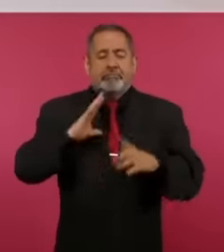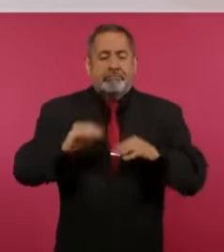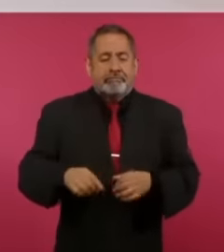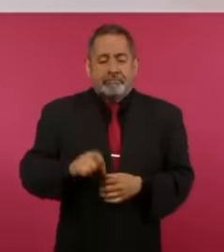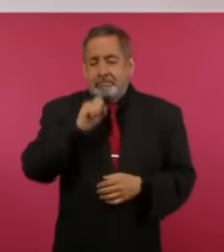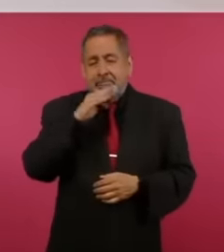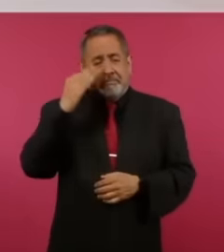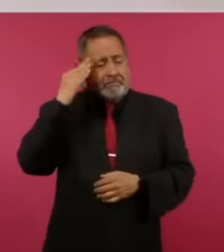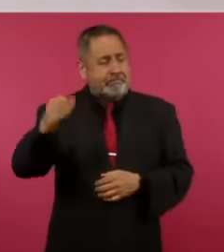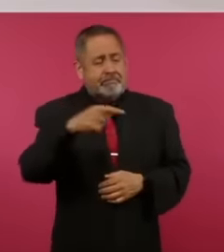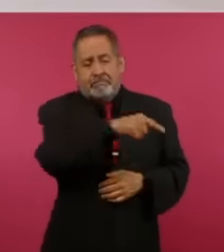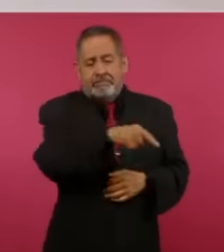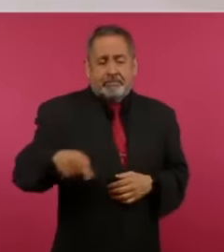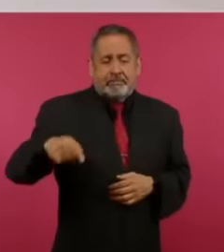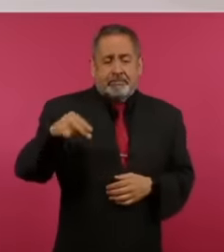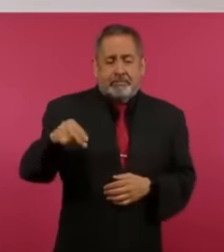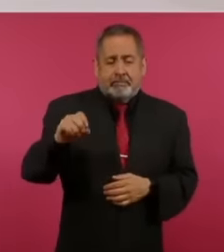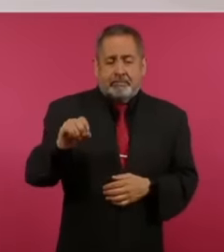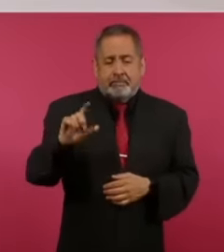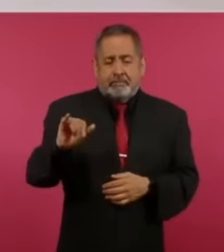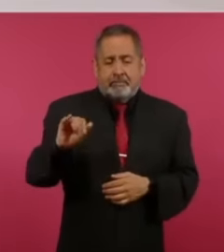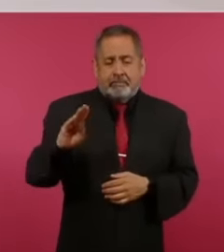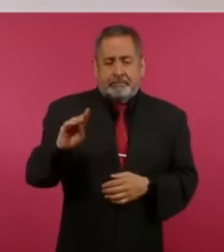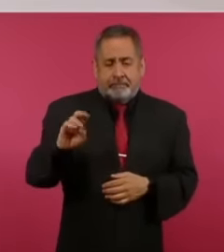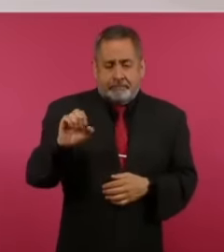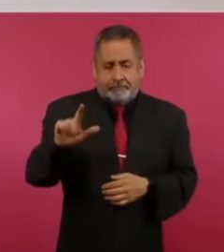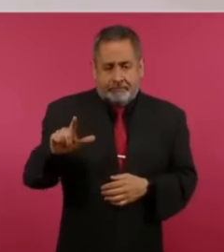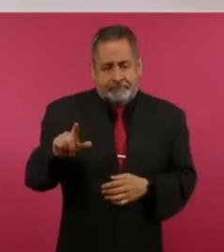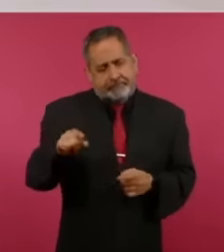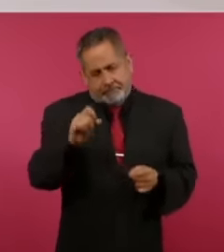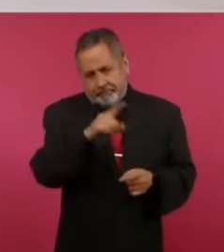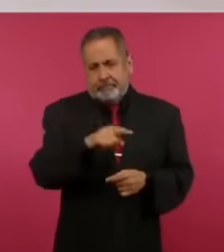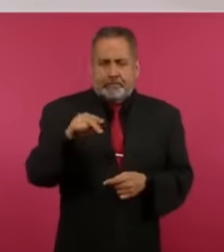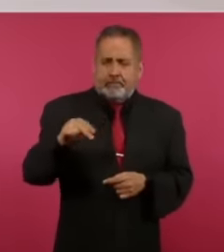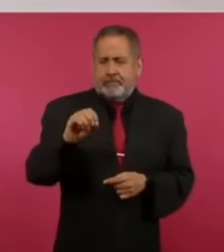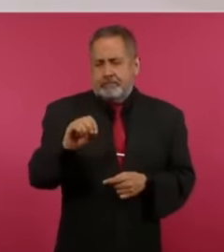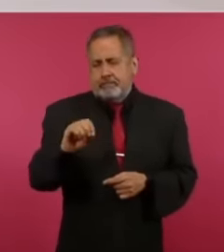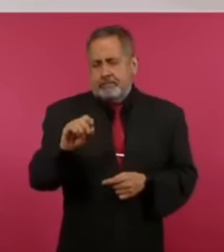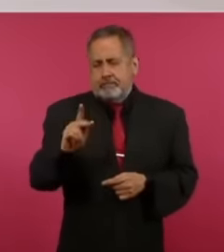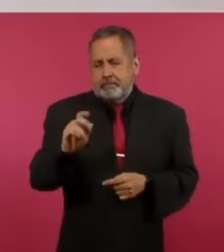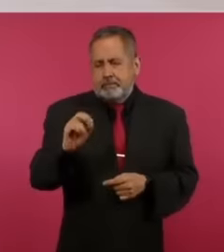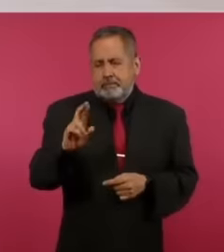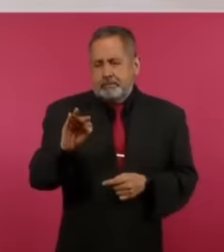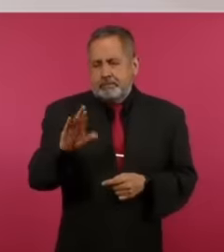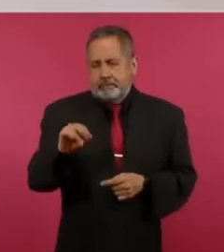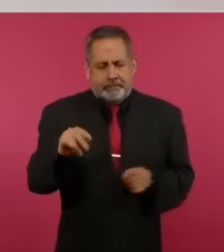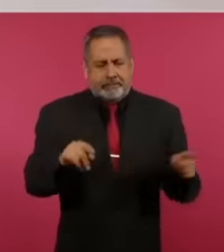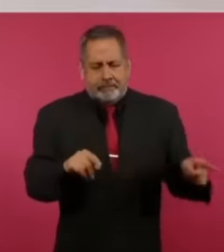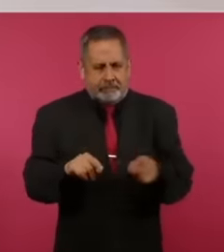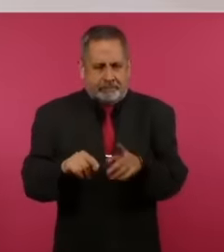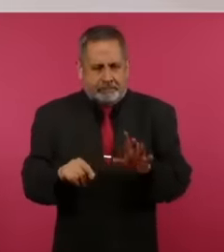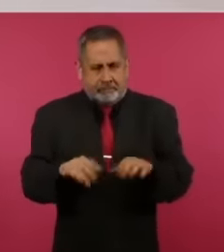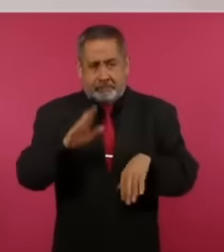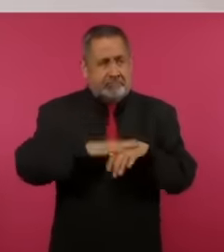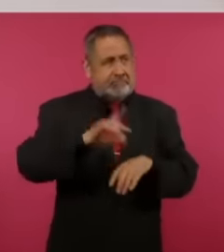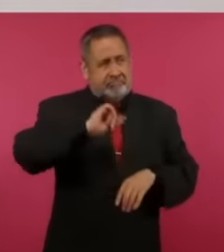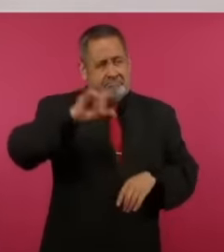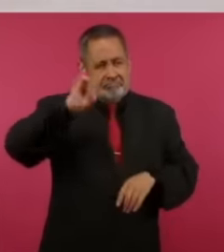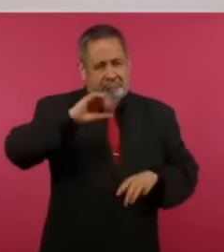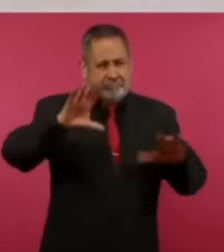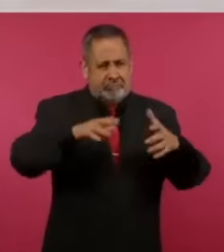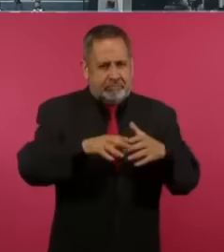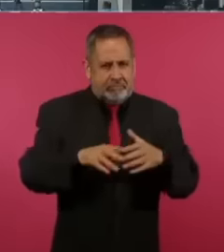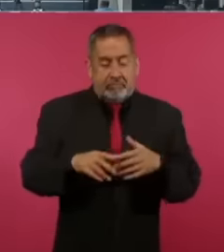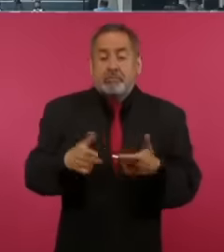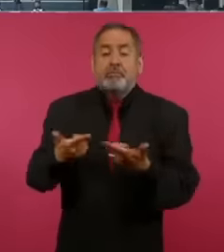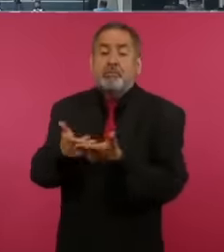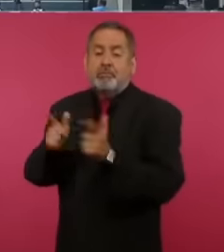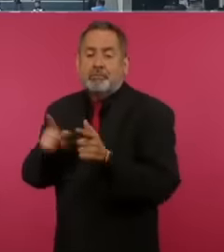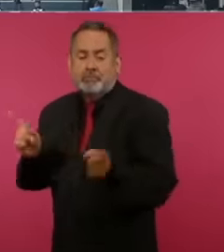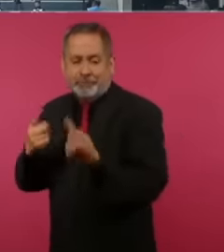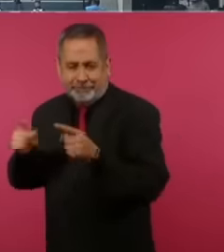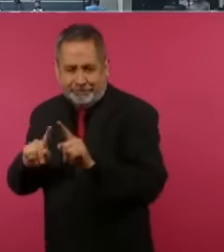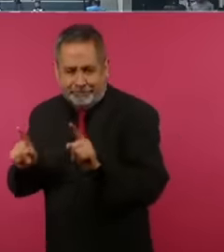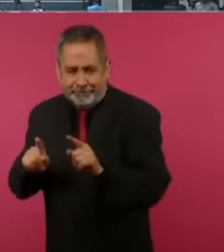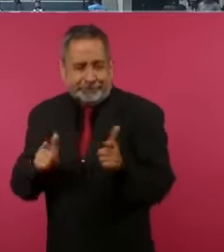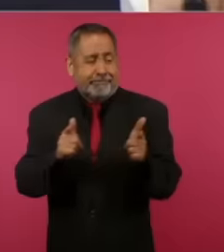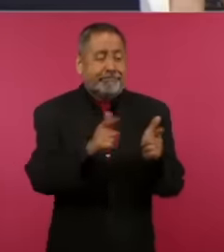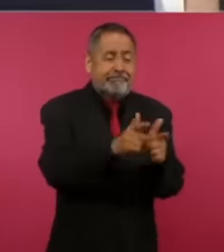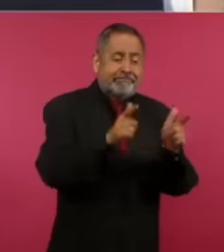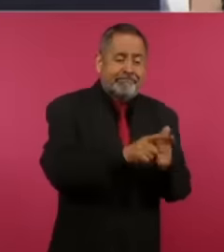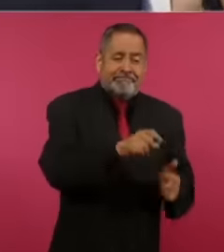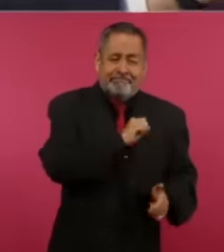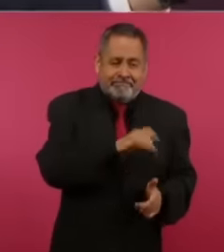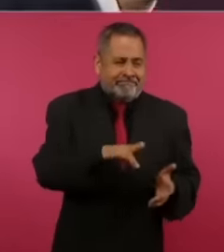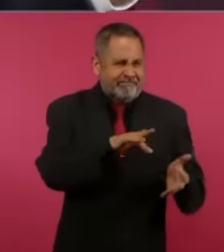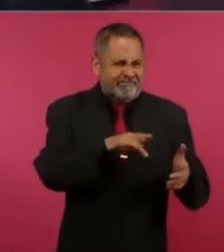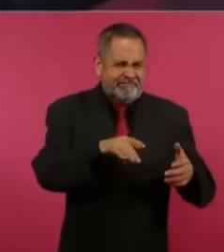. neoporfirismo talking about the musical bands that those are culture